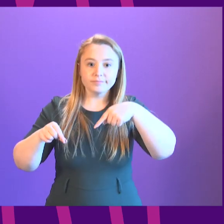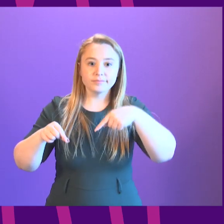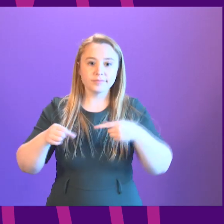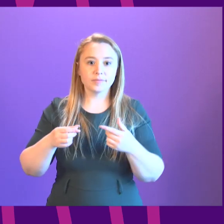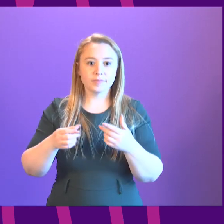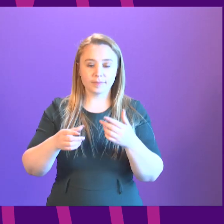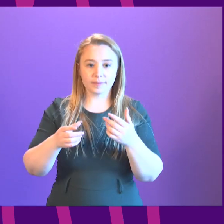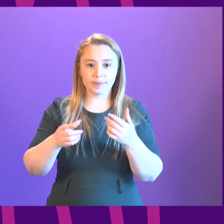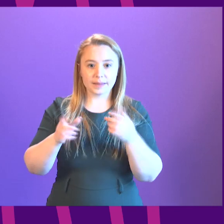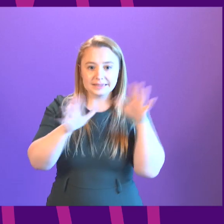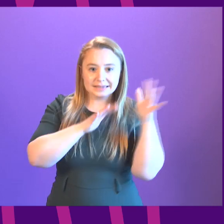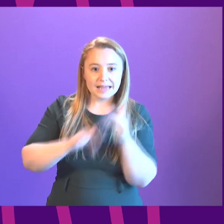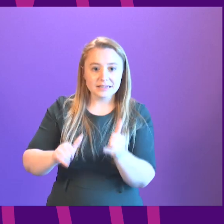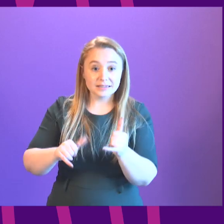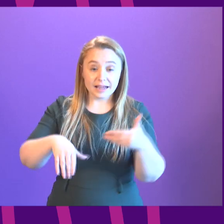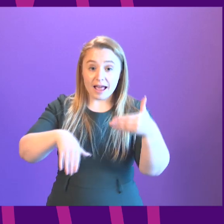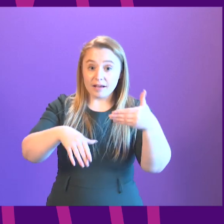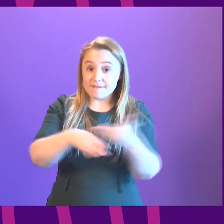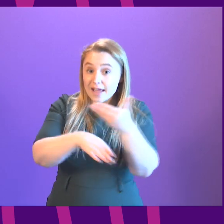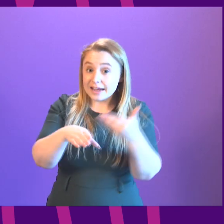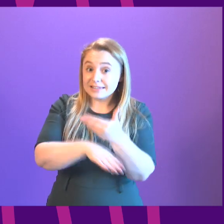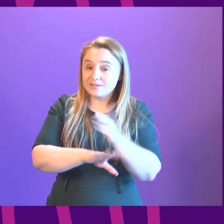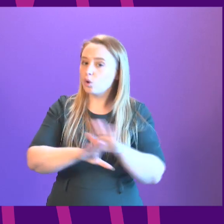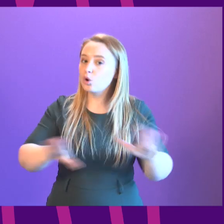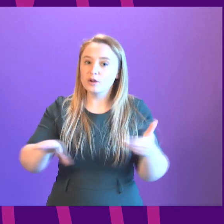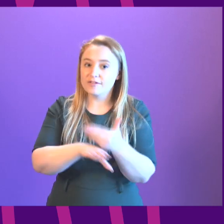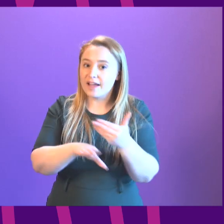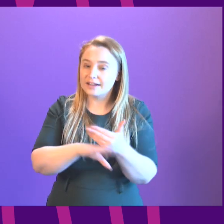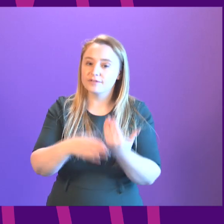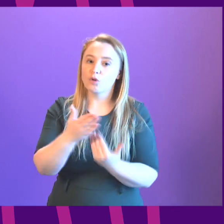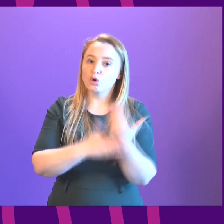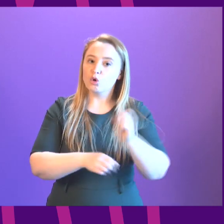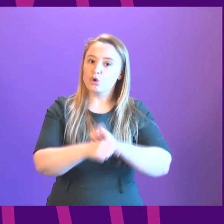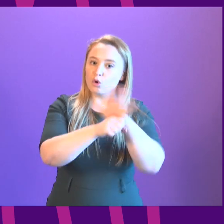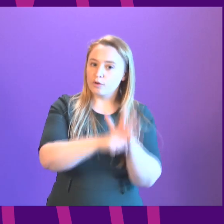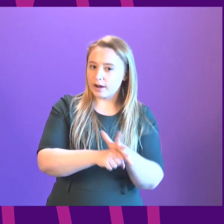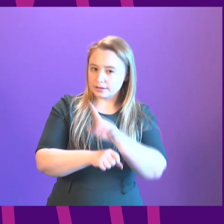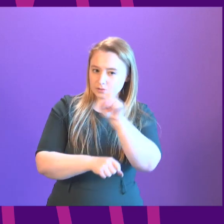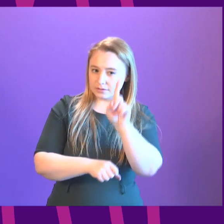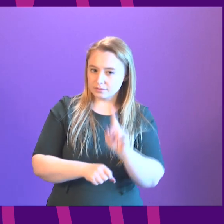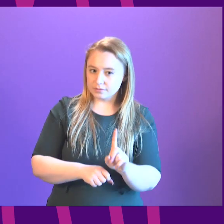effective against the new strain of the virus. I hope that that will be clarified in a positive way very soon.